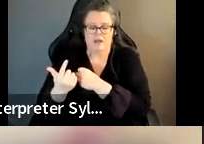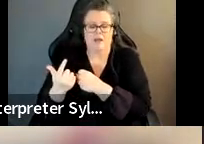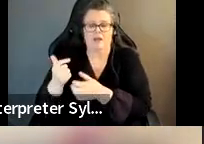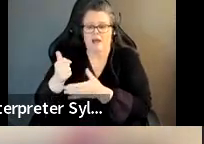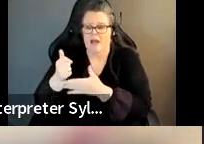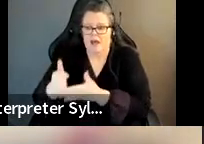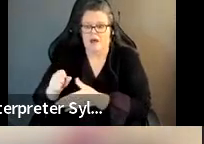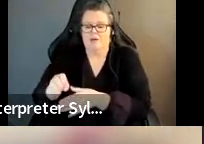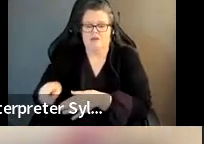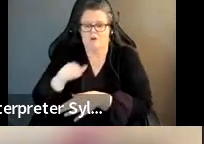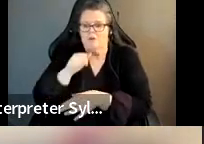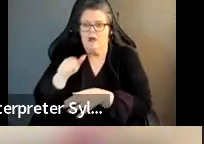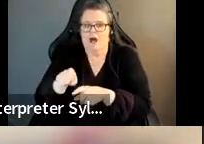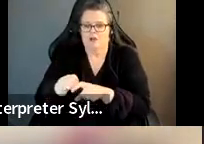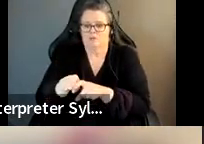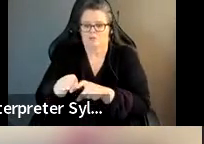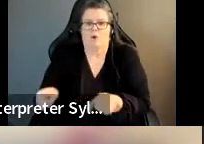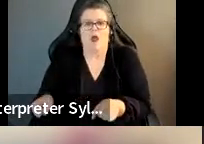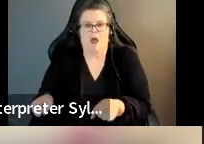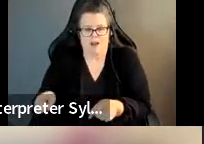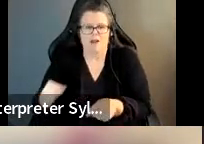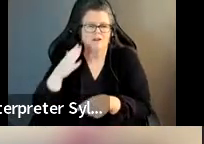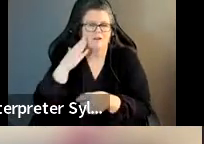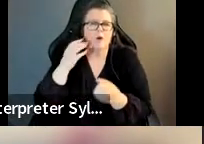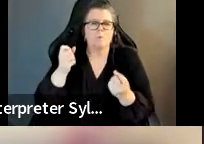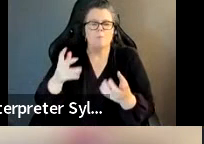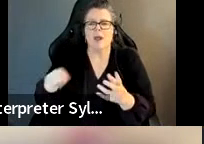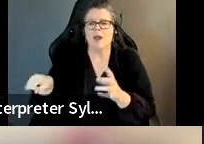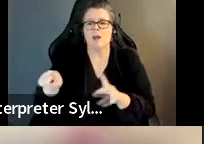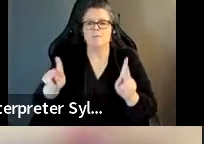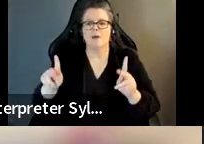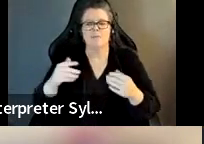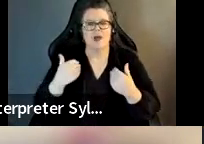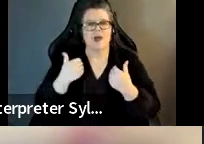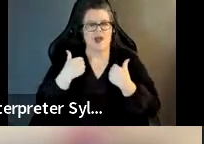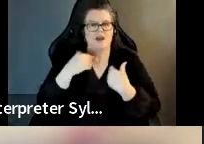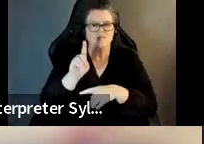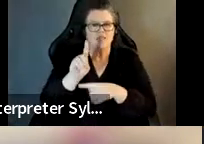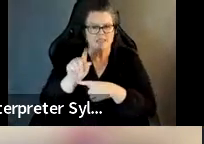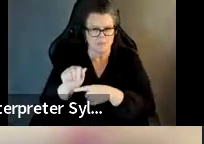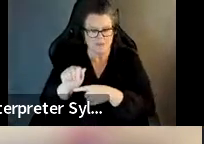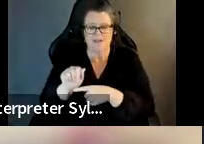I know there's a lot of people with disabilities who have that concern, that their legs aren't